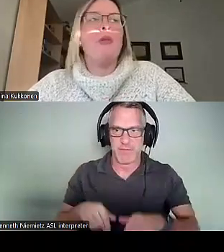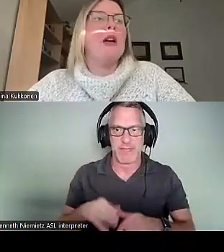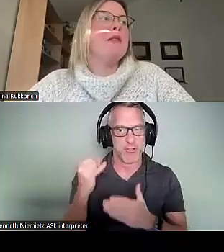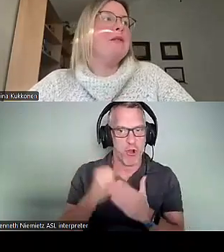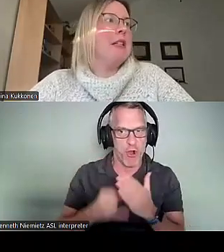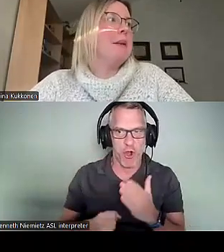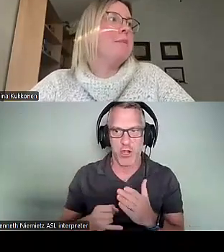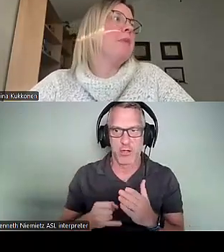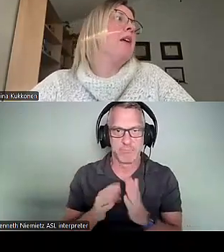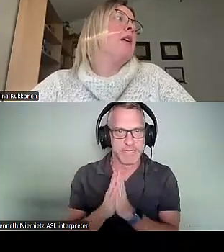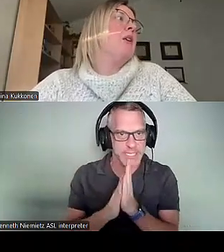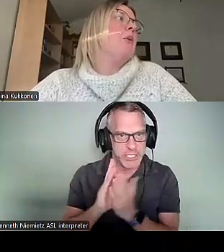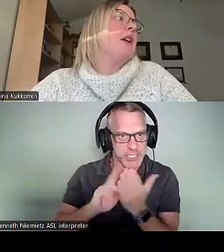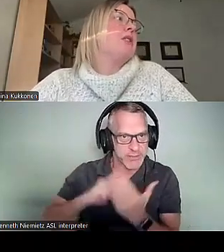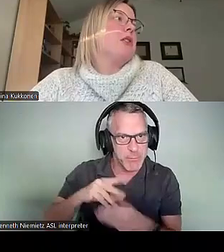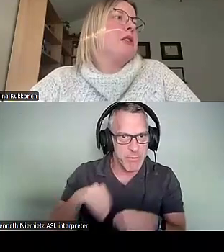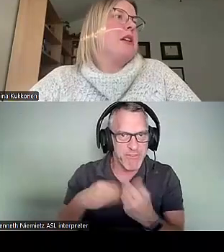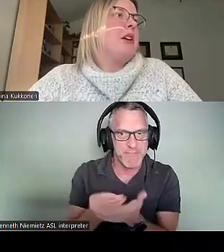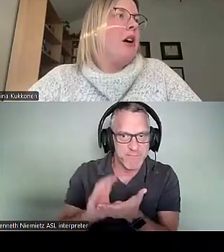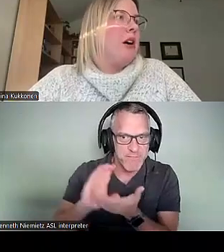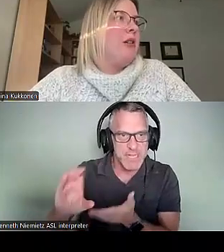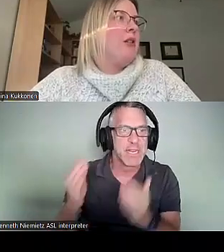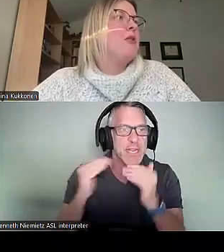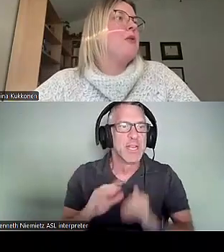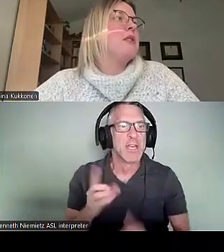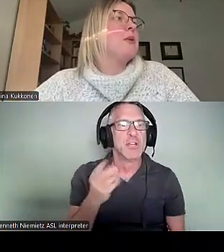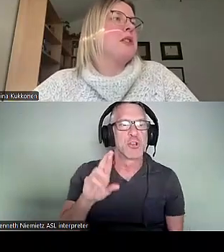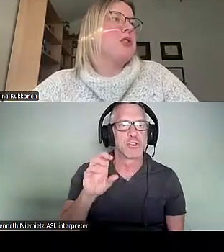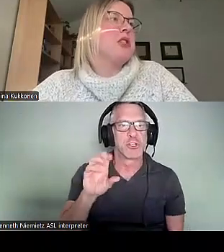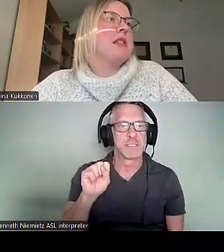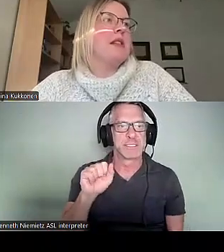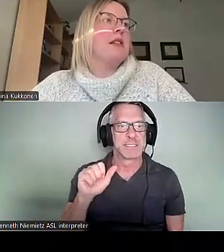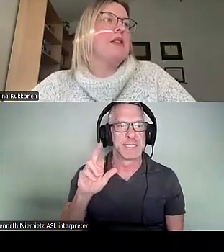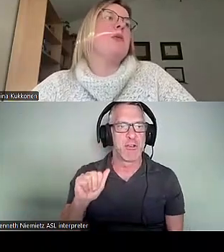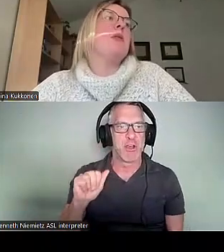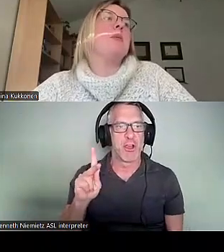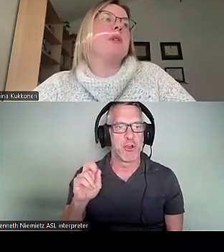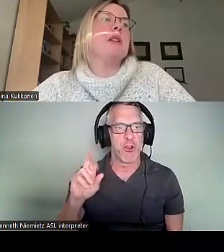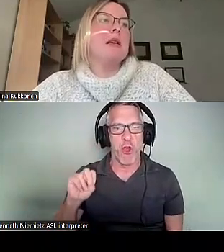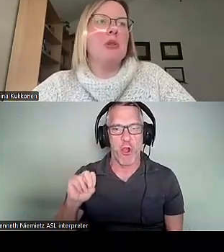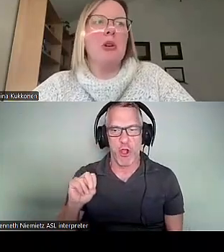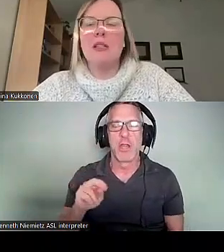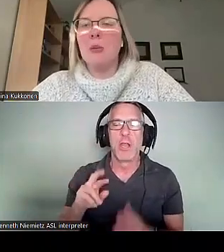providing funding. We had Dr. Sara Karn, who was a research assistant who helped with conceptualizing